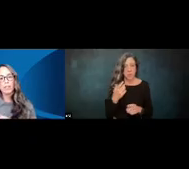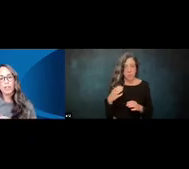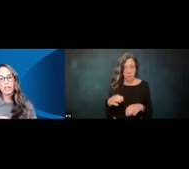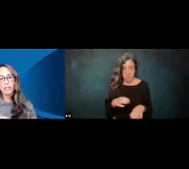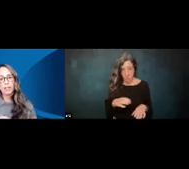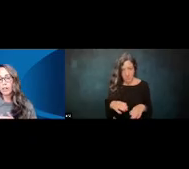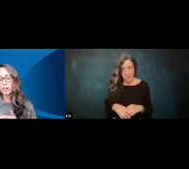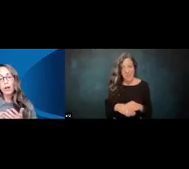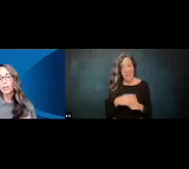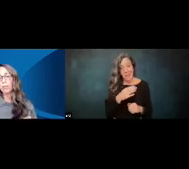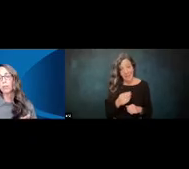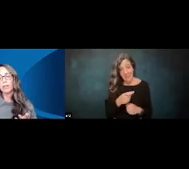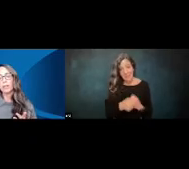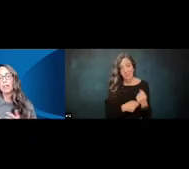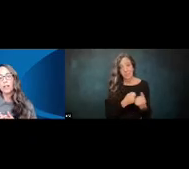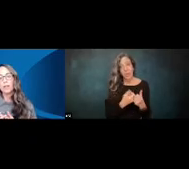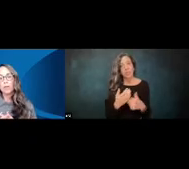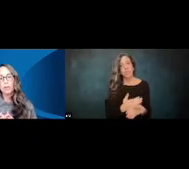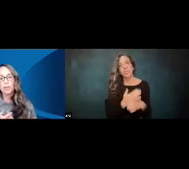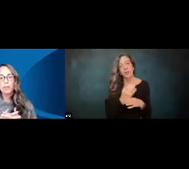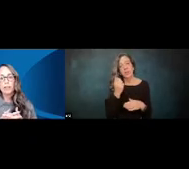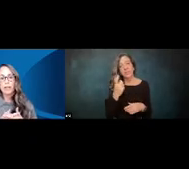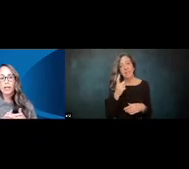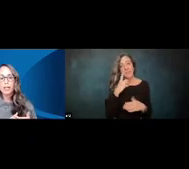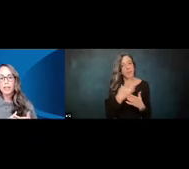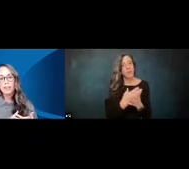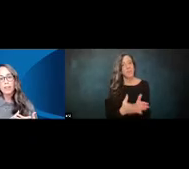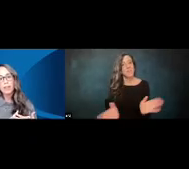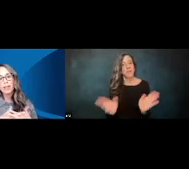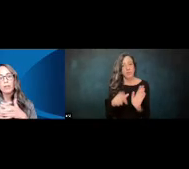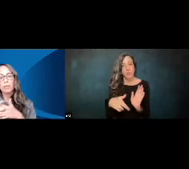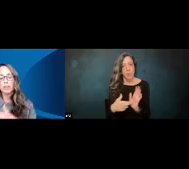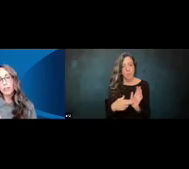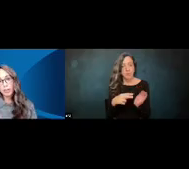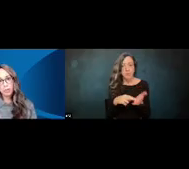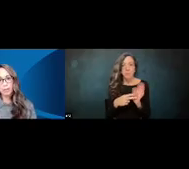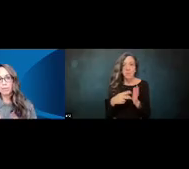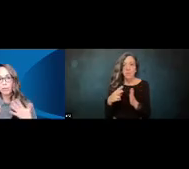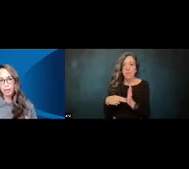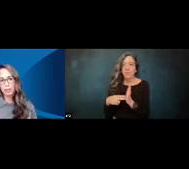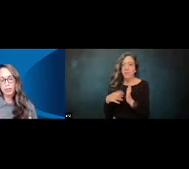shared understanding across roles so the reader can connect the indicator with their student or